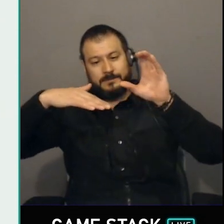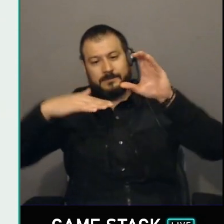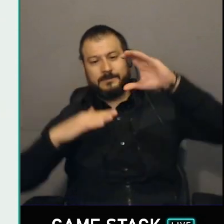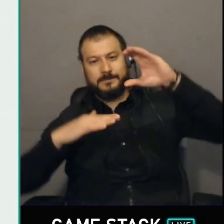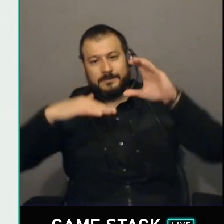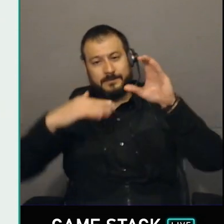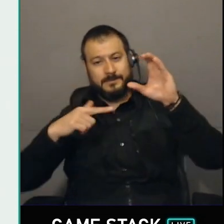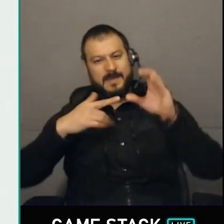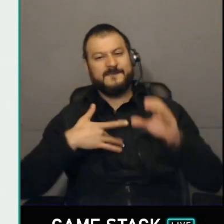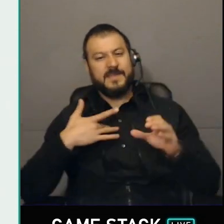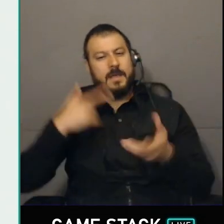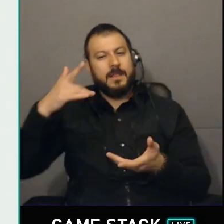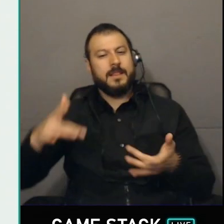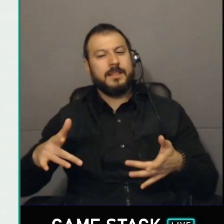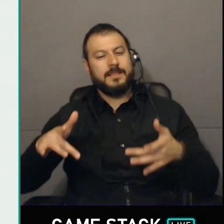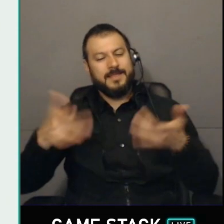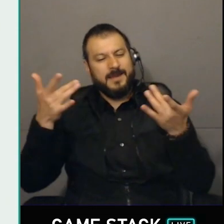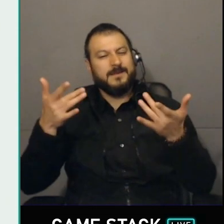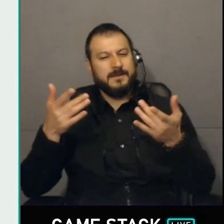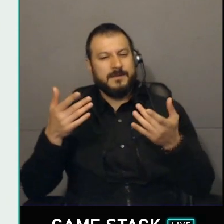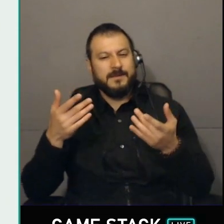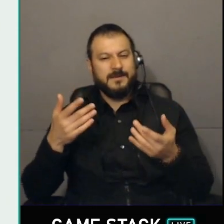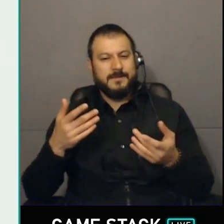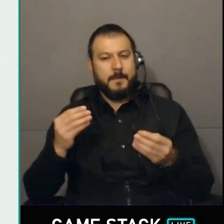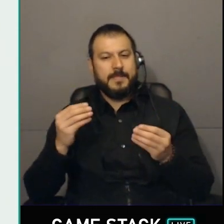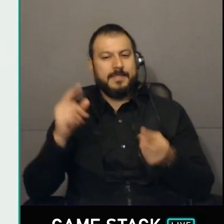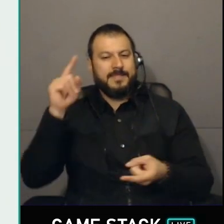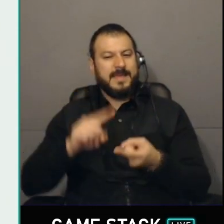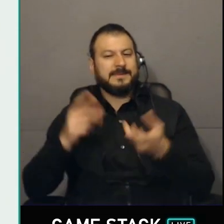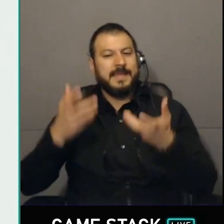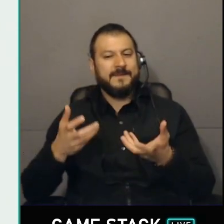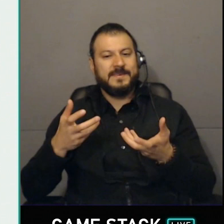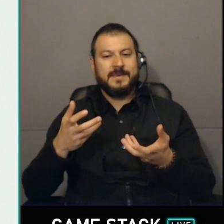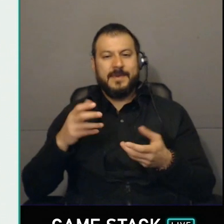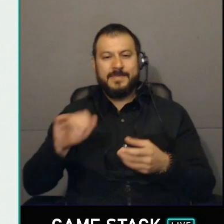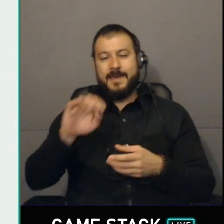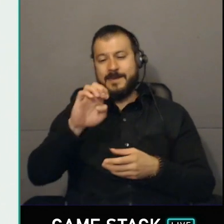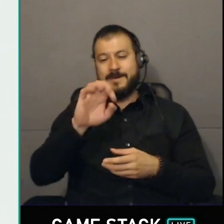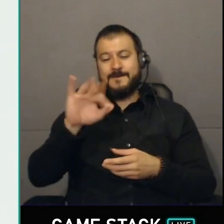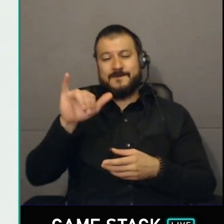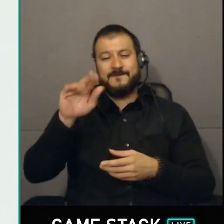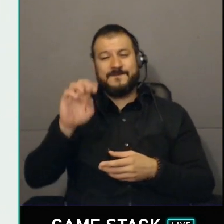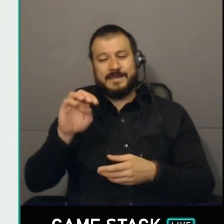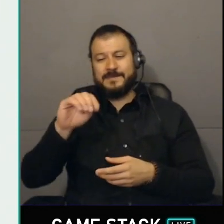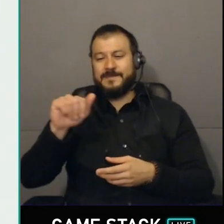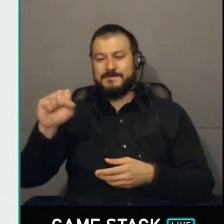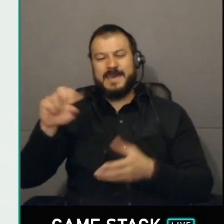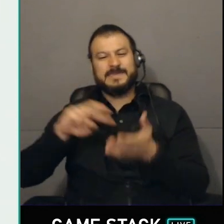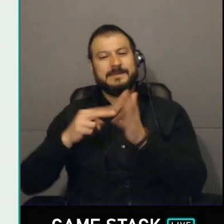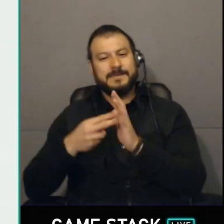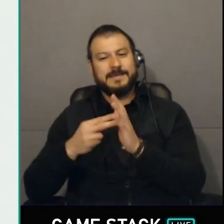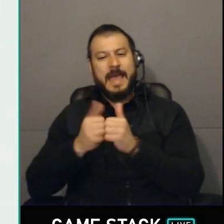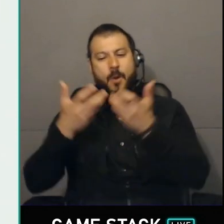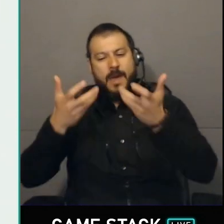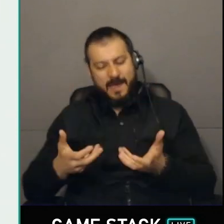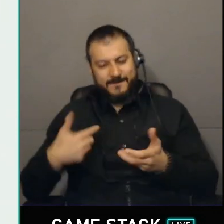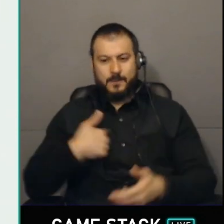we call effective mass. It's the mass we feel. When we consider issues with the stack bodies,